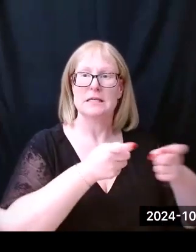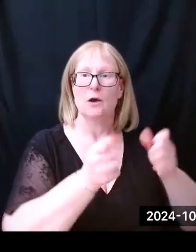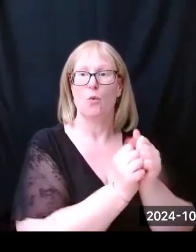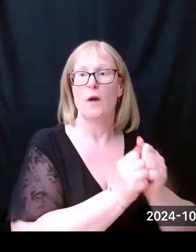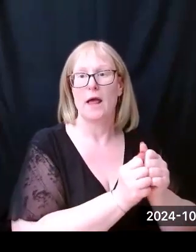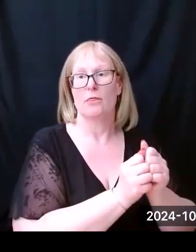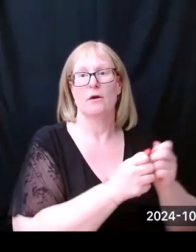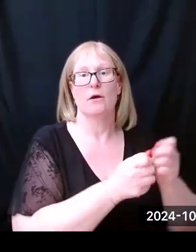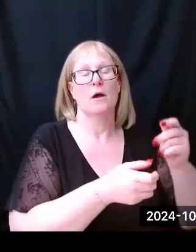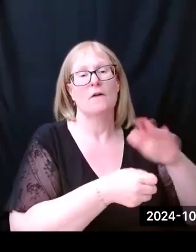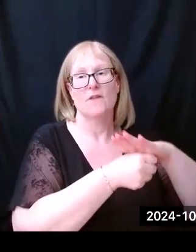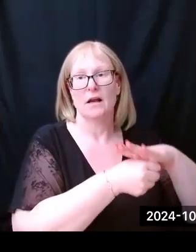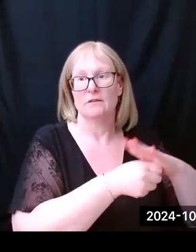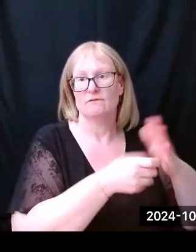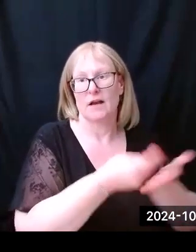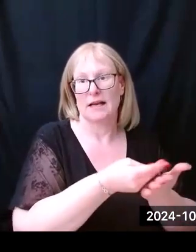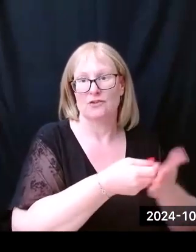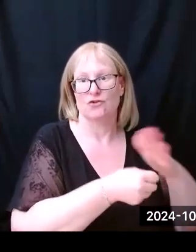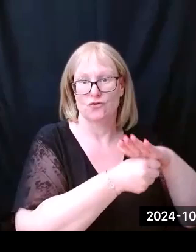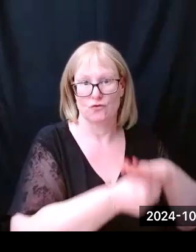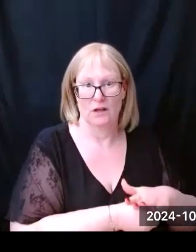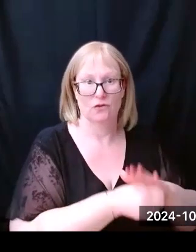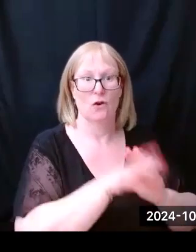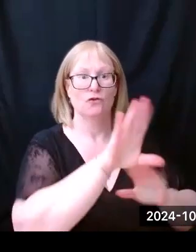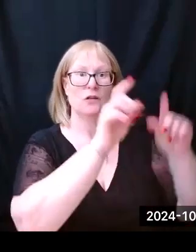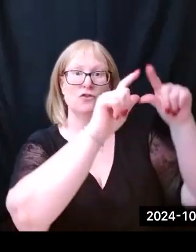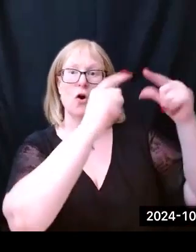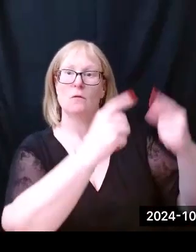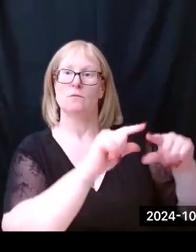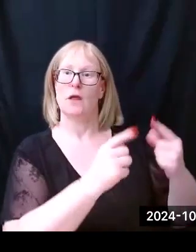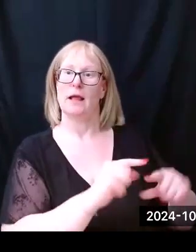So each of these are domains or areas that we can think about how